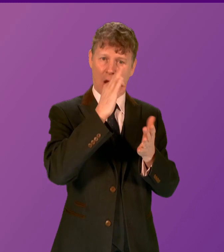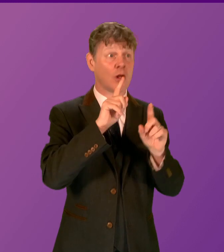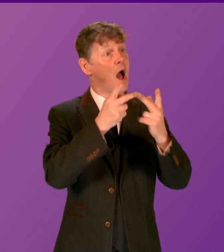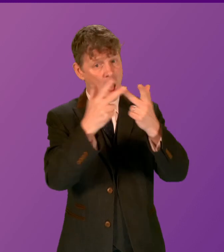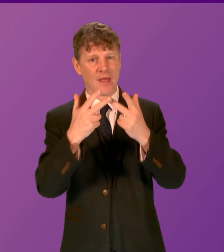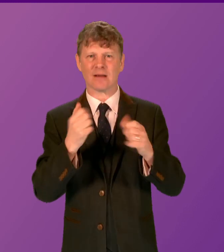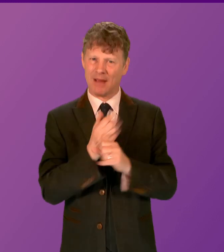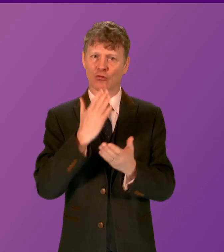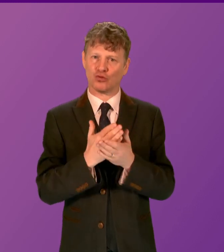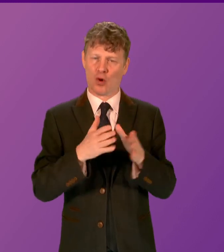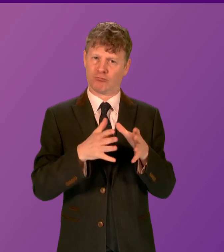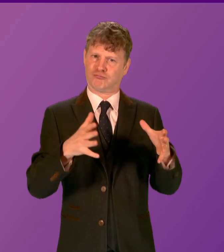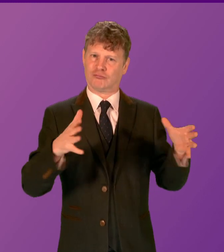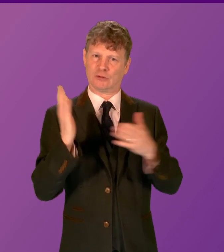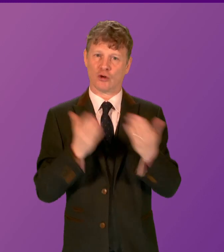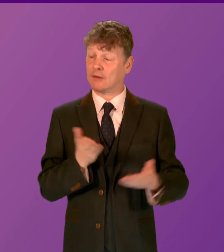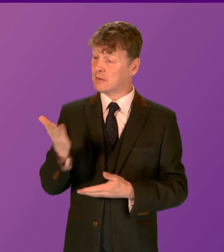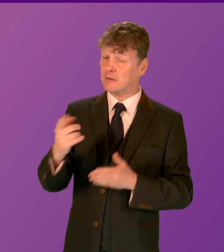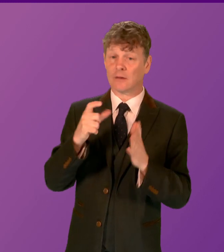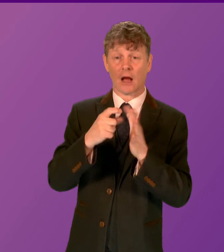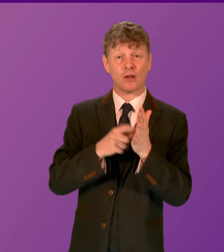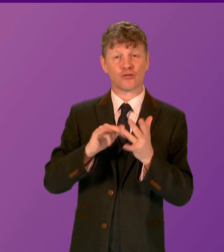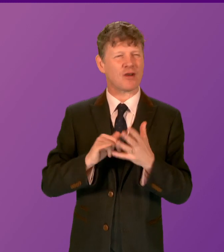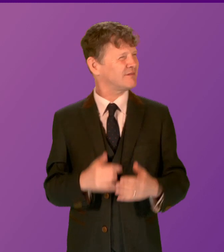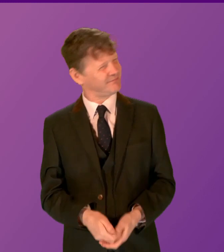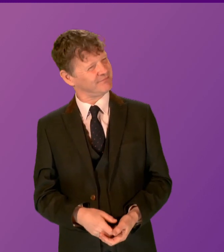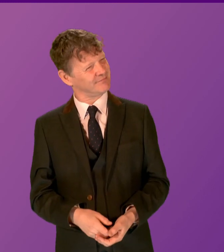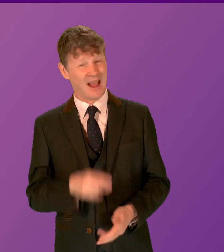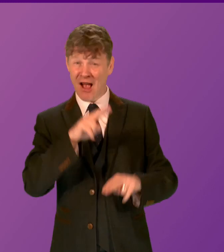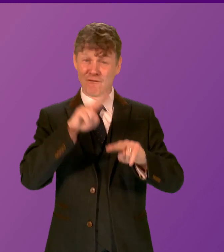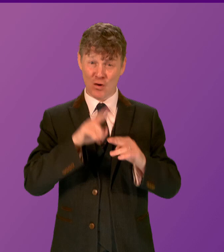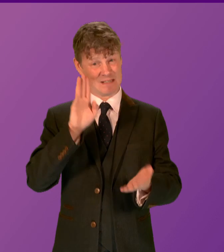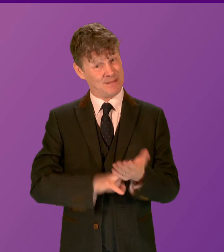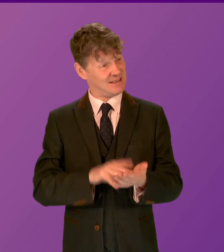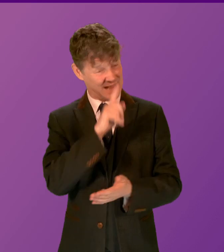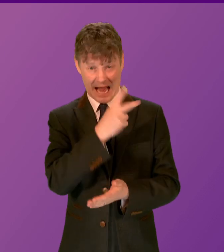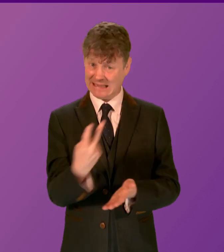rather than decreasing it. I do not know how the First Minister can possibly stand there and say that he is supporting